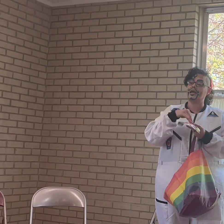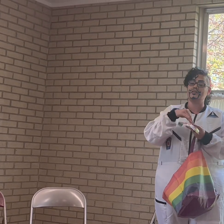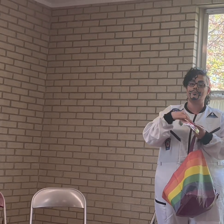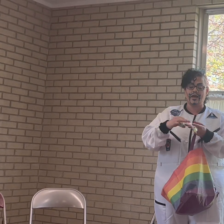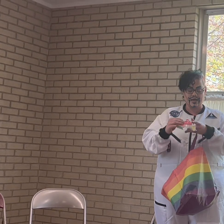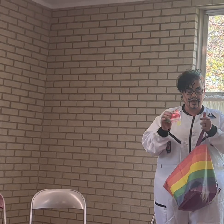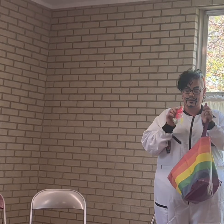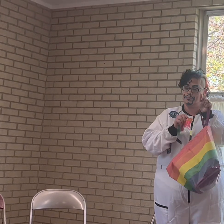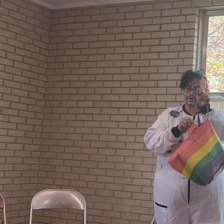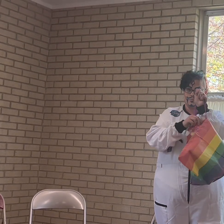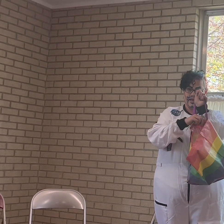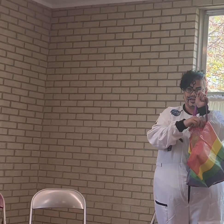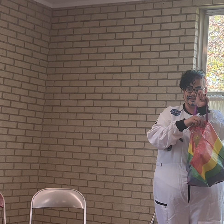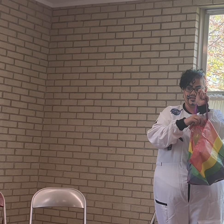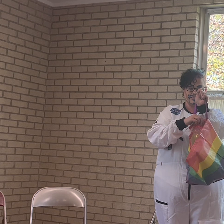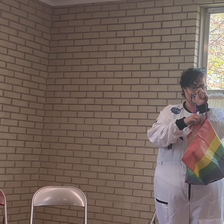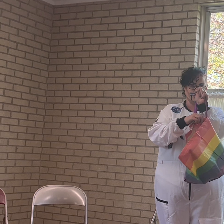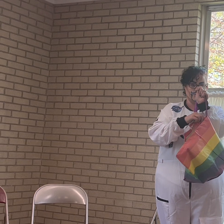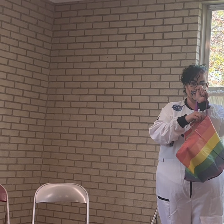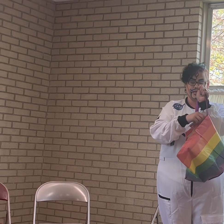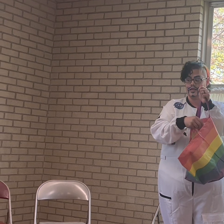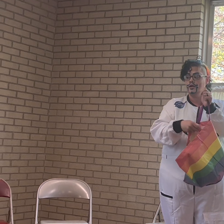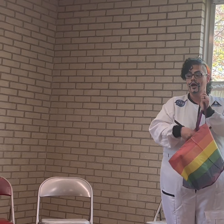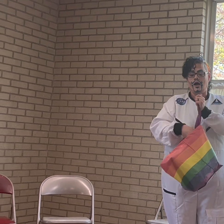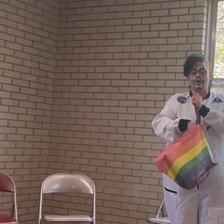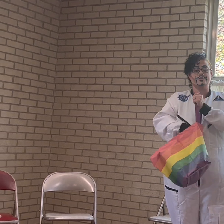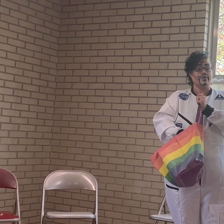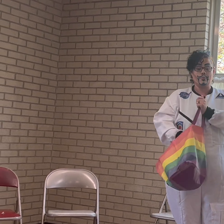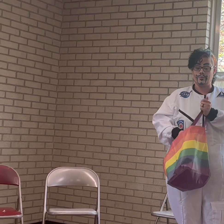them back in the bag, and put them back in this little doohickey um so that way we can